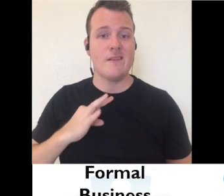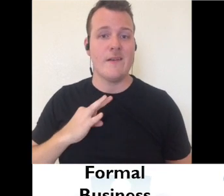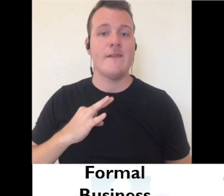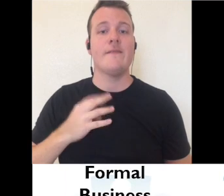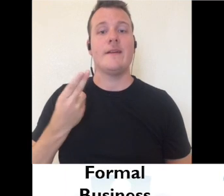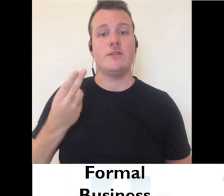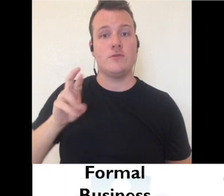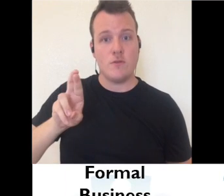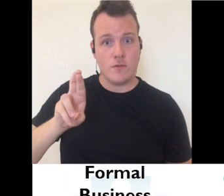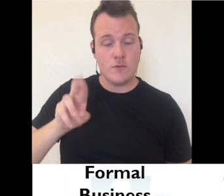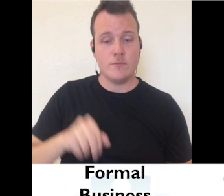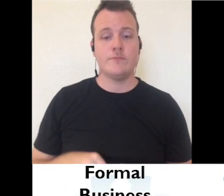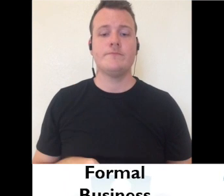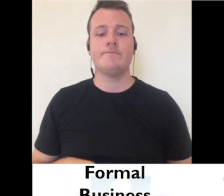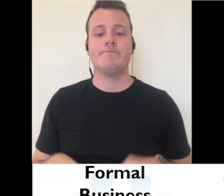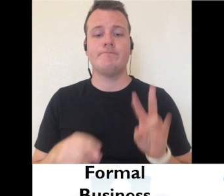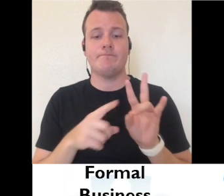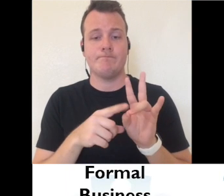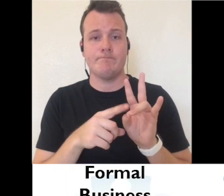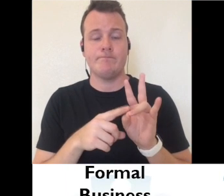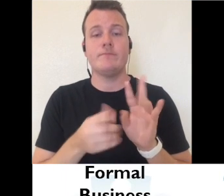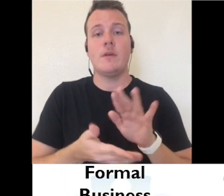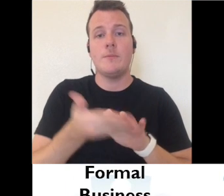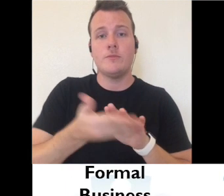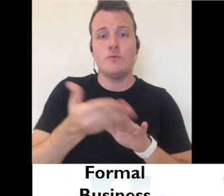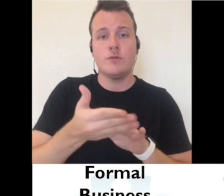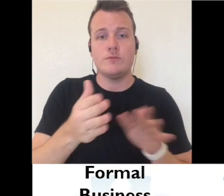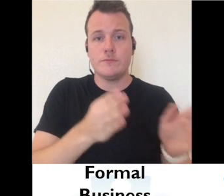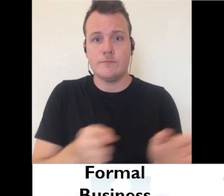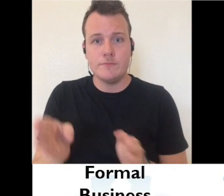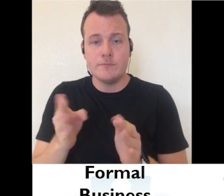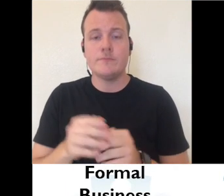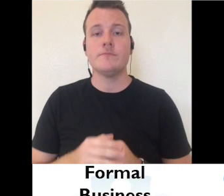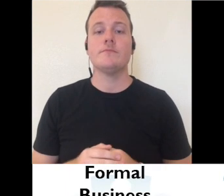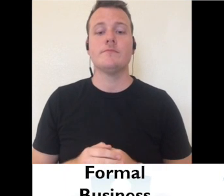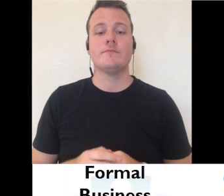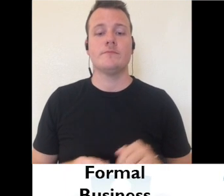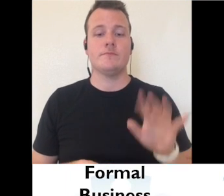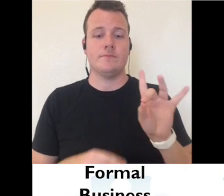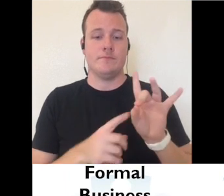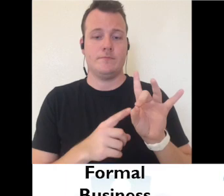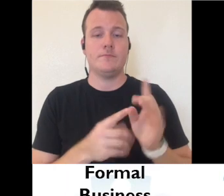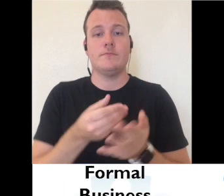components, and that's extremely important as well. Maybe some appendices